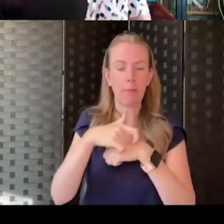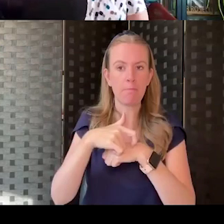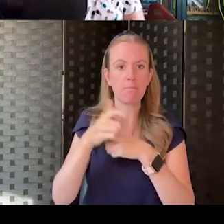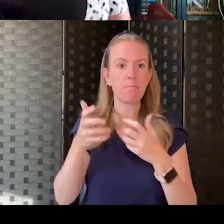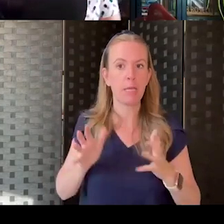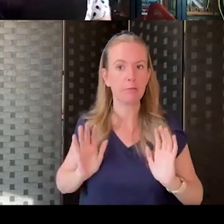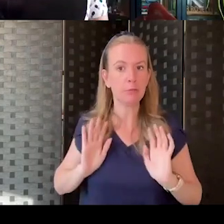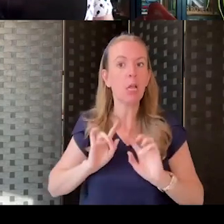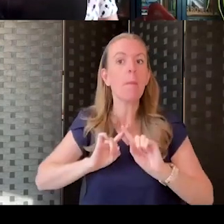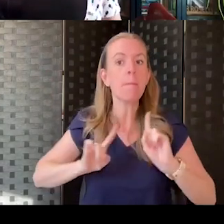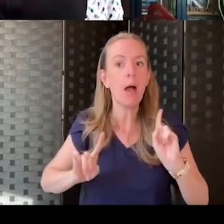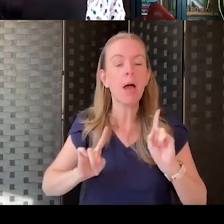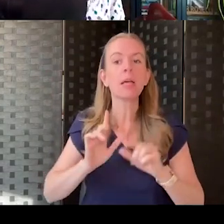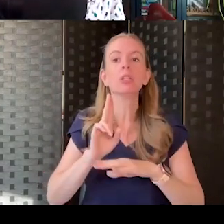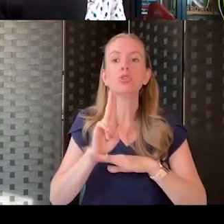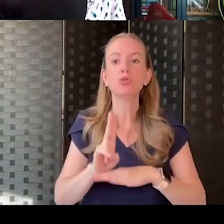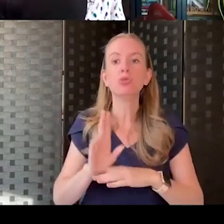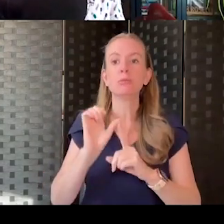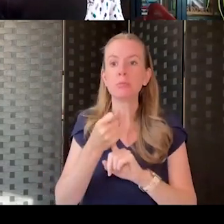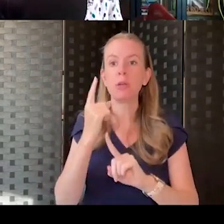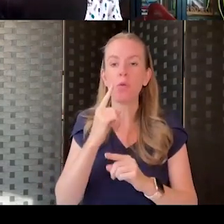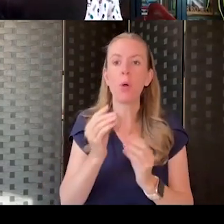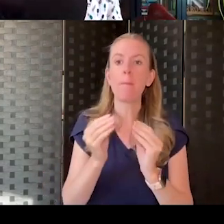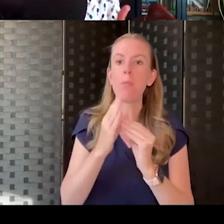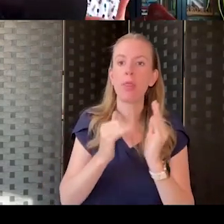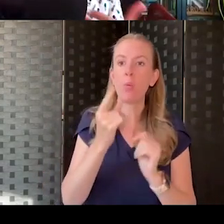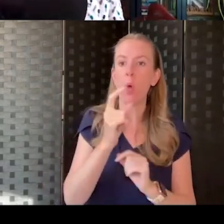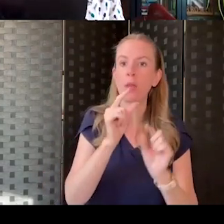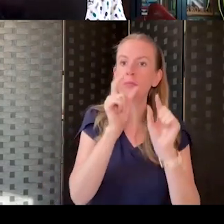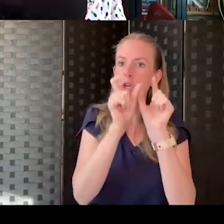But there are use cases for more than one column to be sorted at a time, and ARIA does not expose